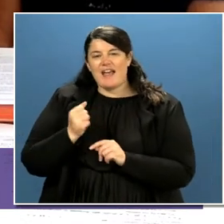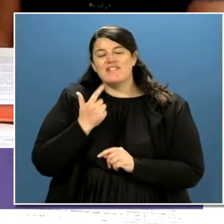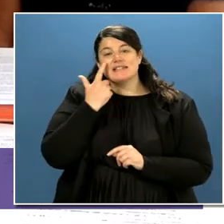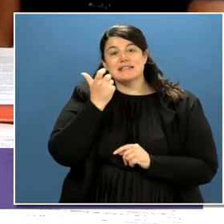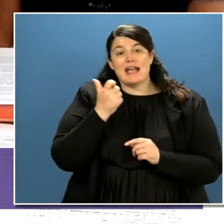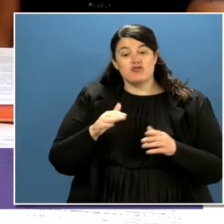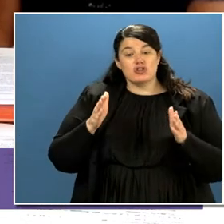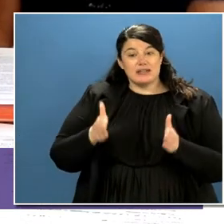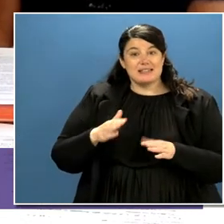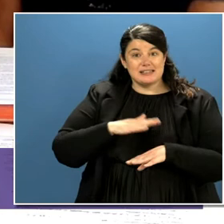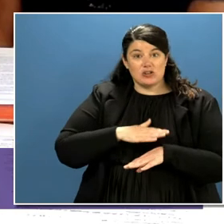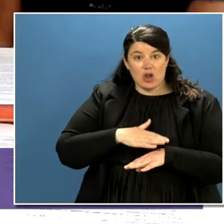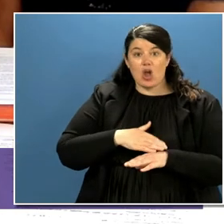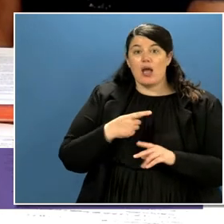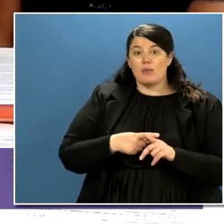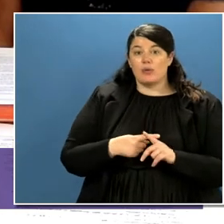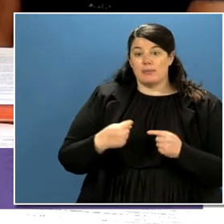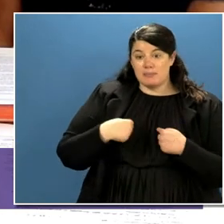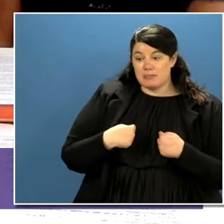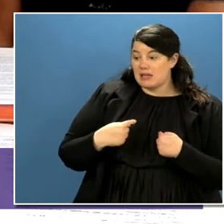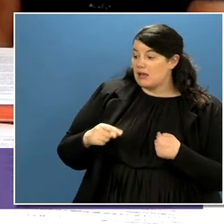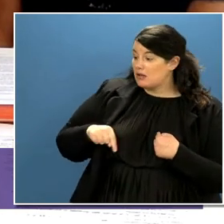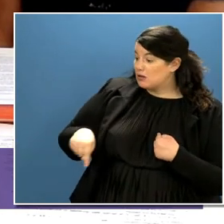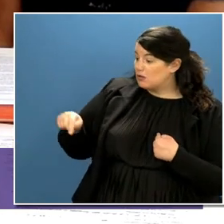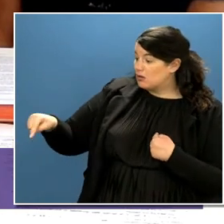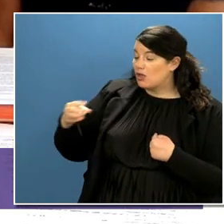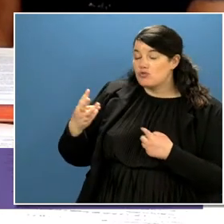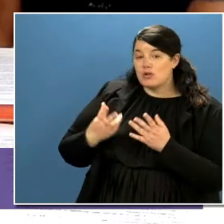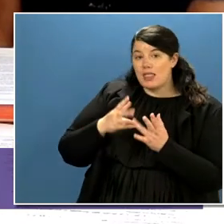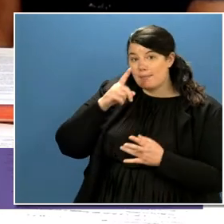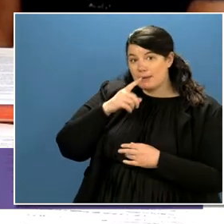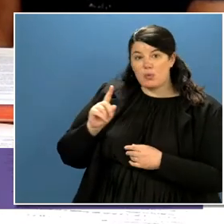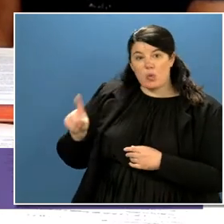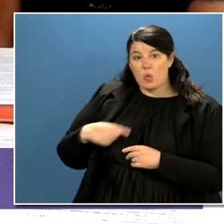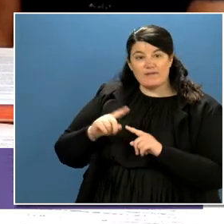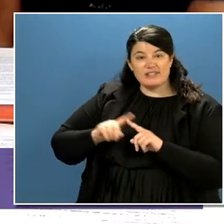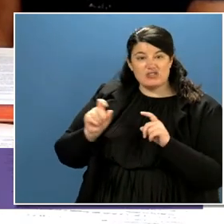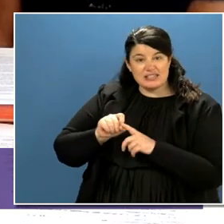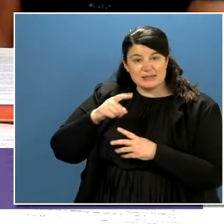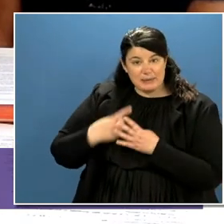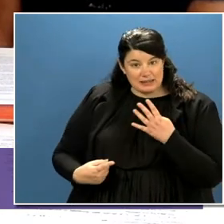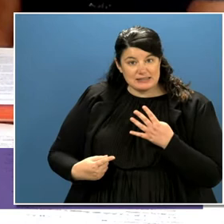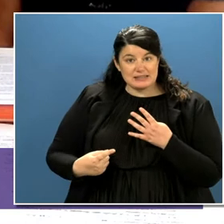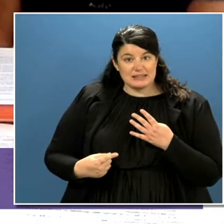in the room or three of our associates with different disabilities, and it is the same almost for the immersive experience, the senior leaders are